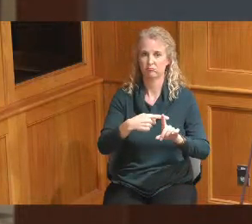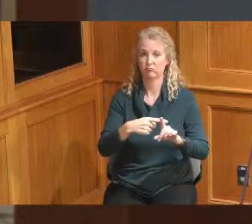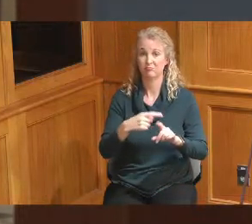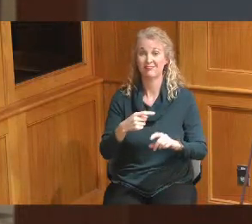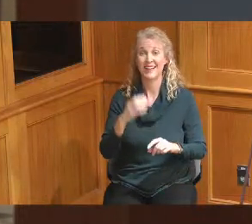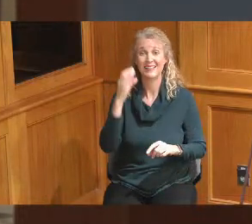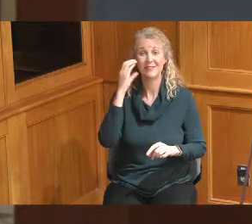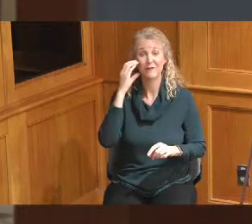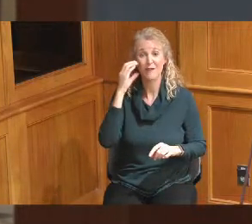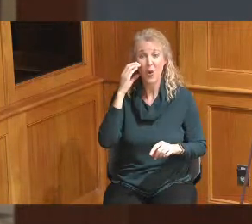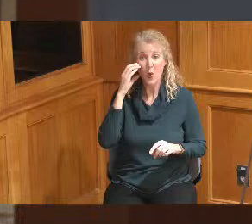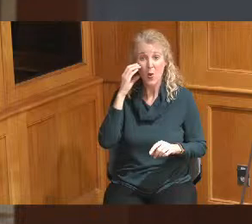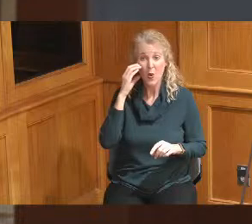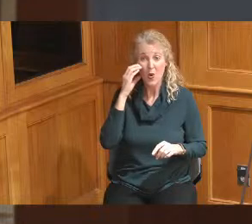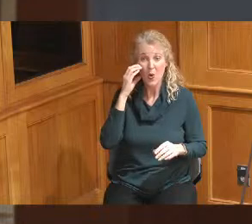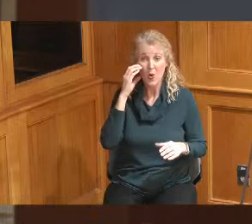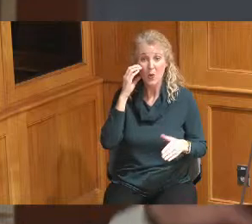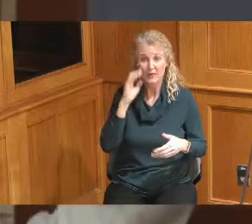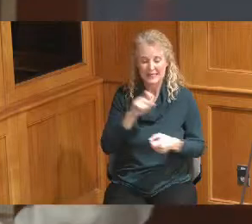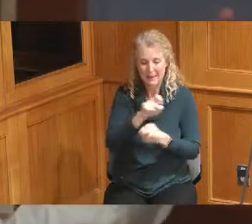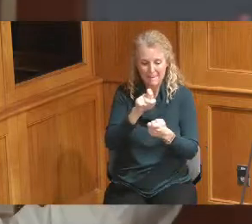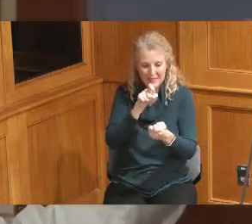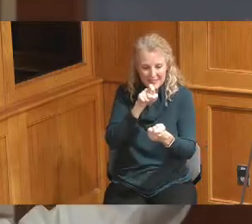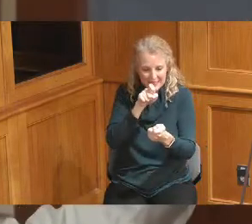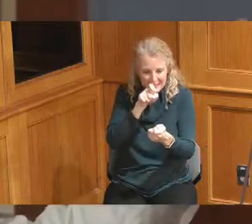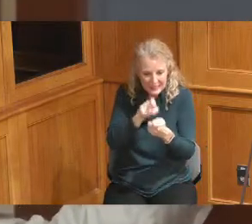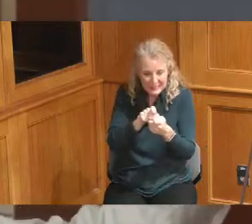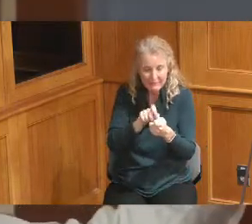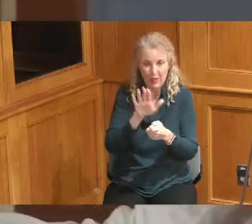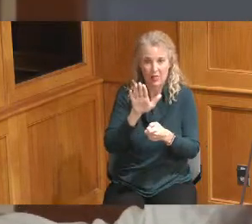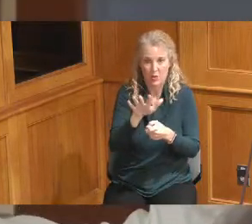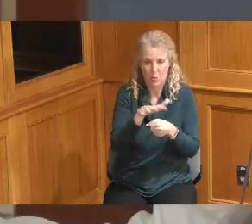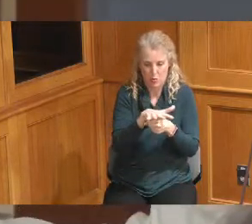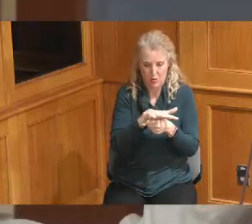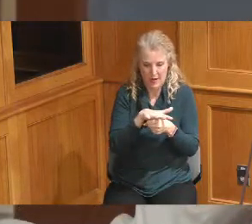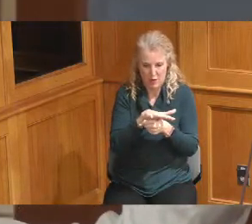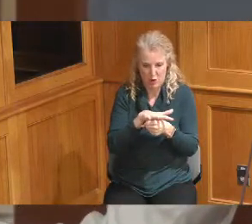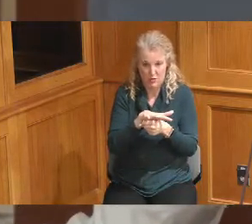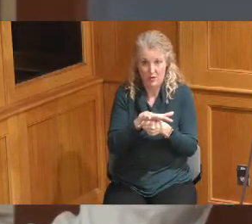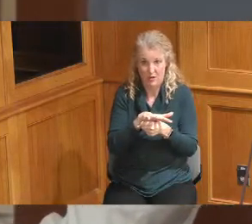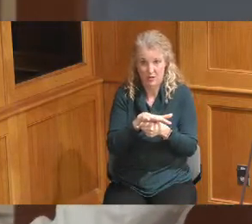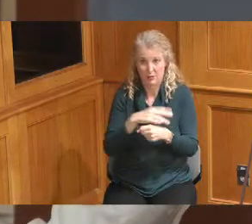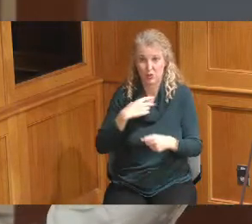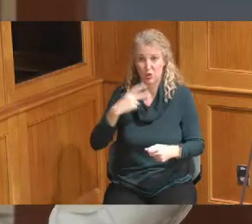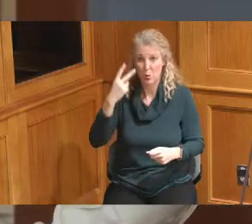notification is it's down to your area so here's the polygon here's where you're at with your phone